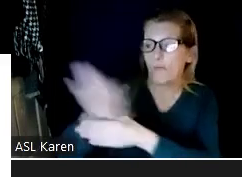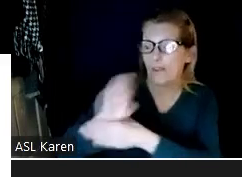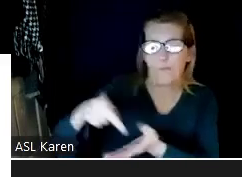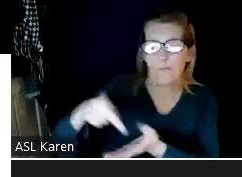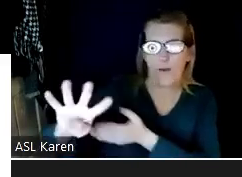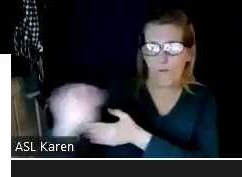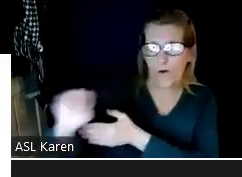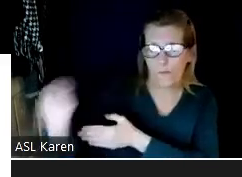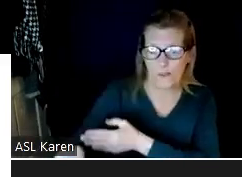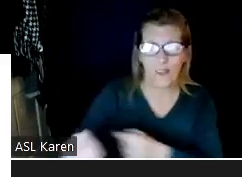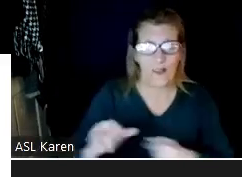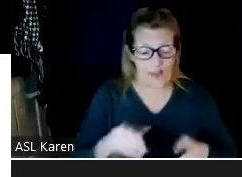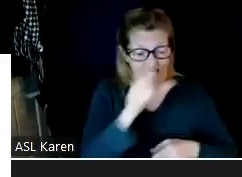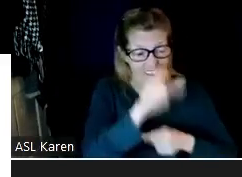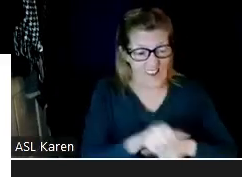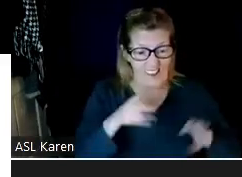15:18:57 while the individual pay 60%.